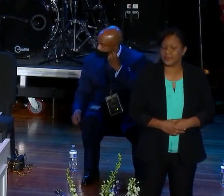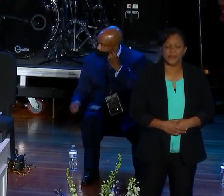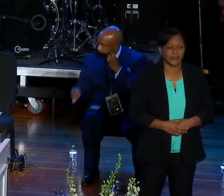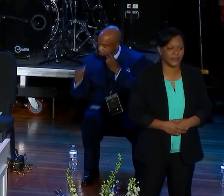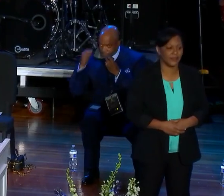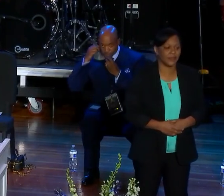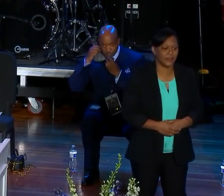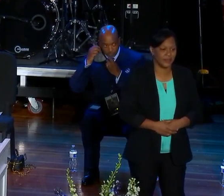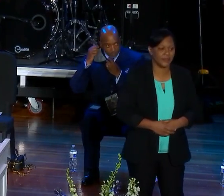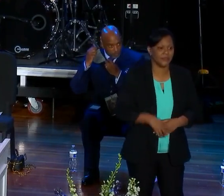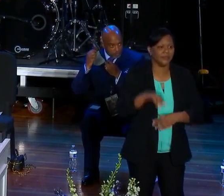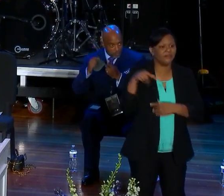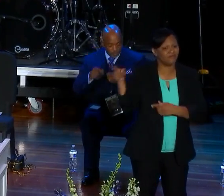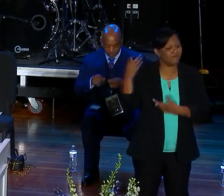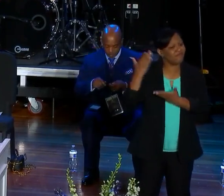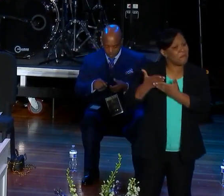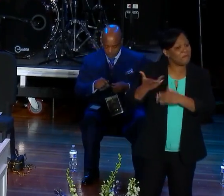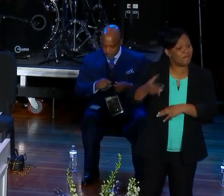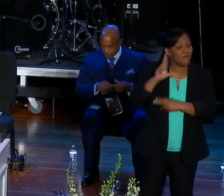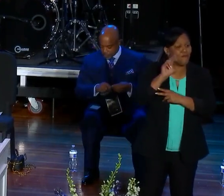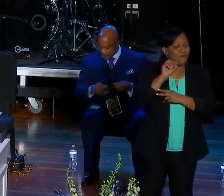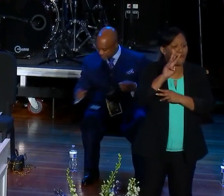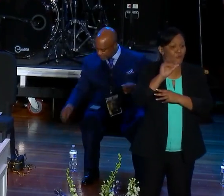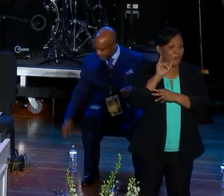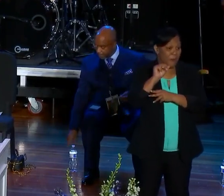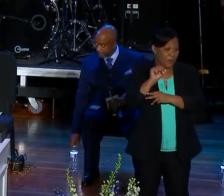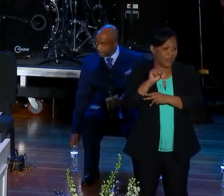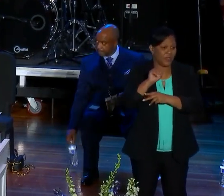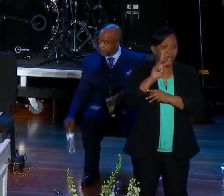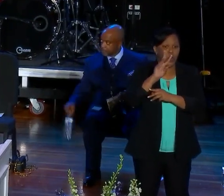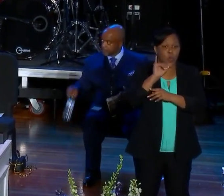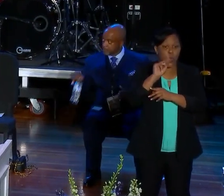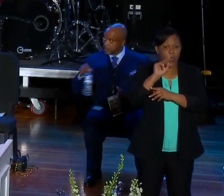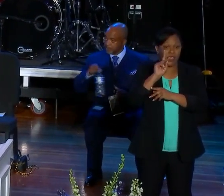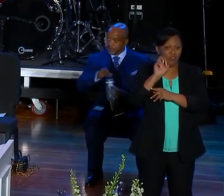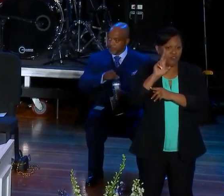PEOPLE THESE DAYS. AND SO, THAT'S WHERE HE WILL BE LAID TO REST.